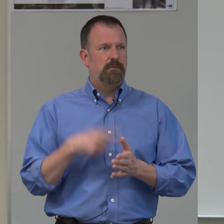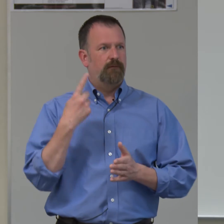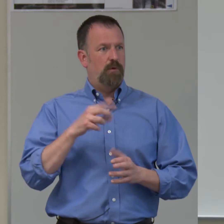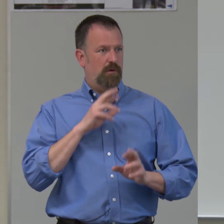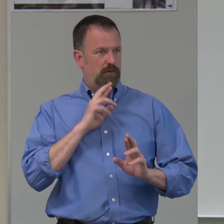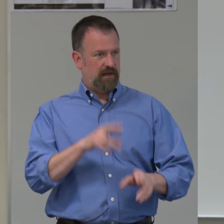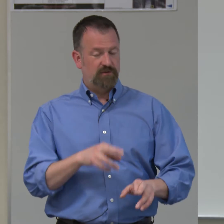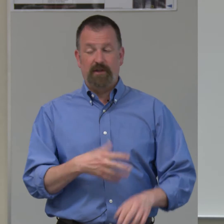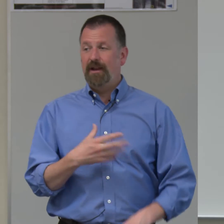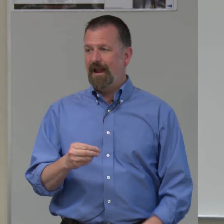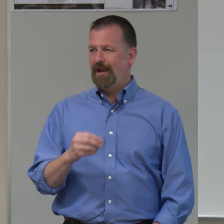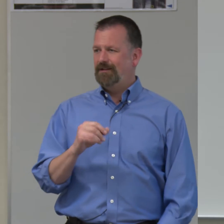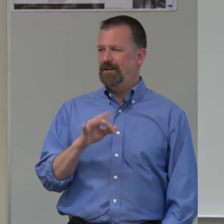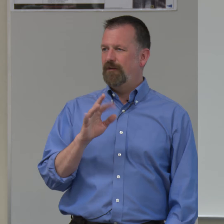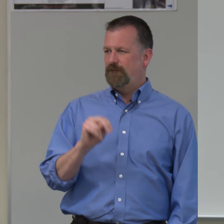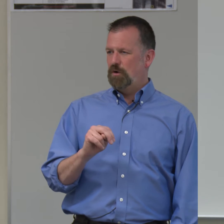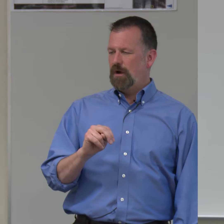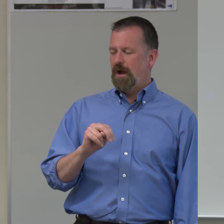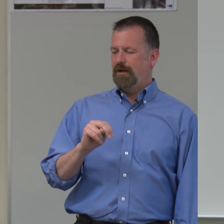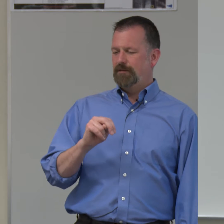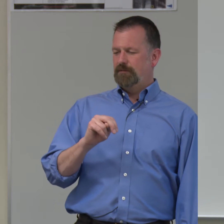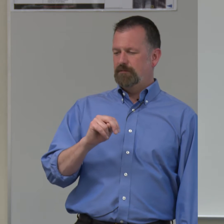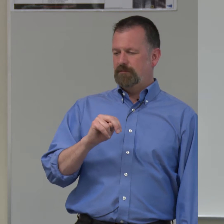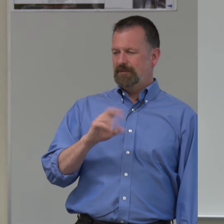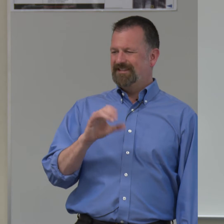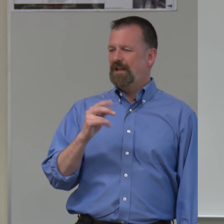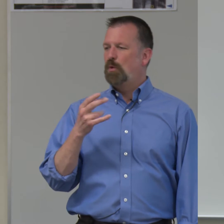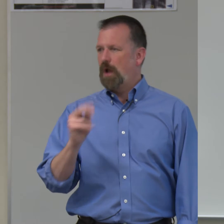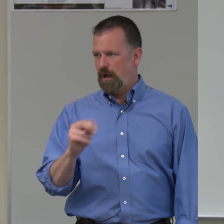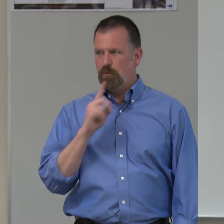and interferon-gamma cytokine plays a very important role.